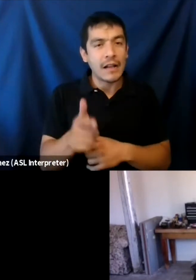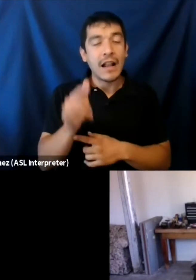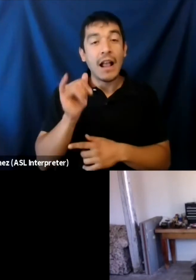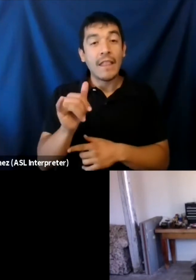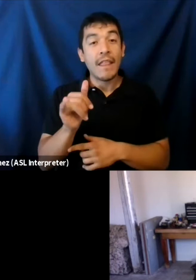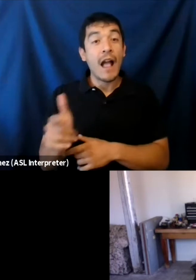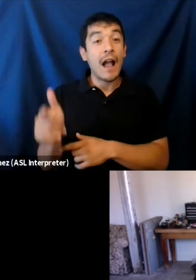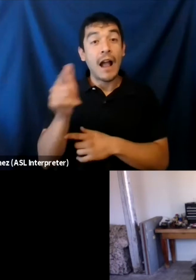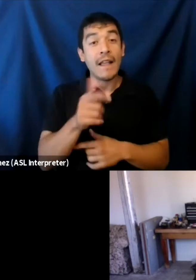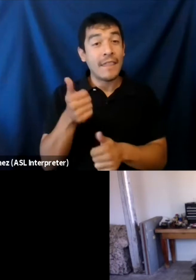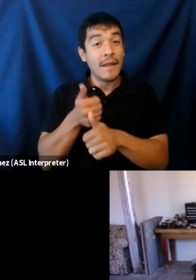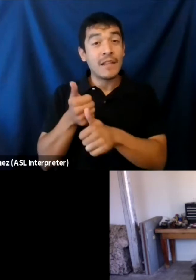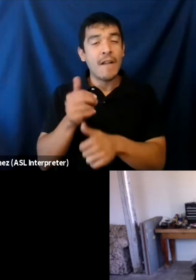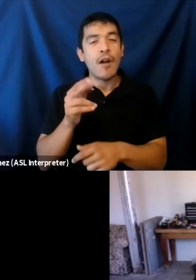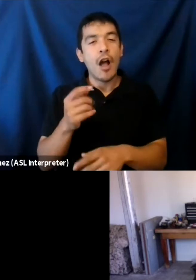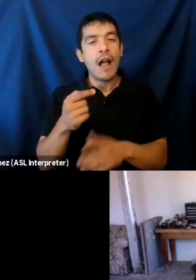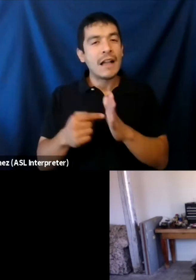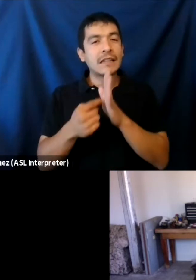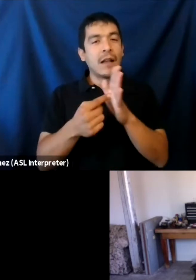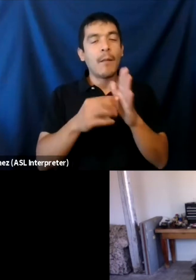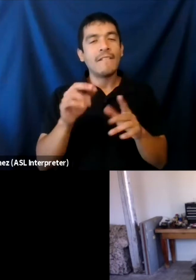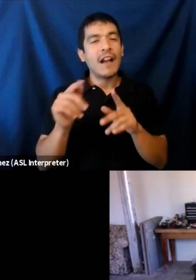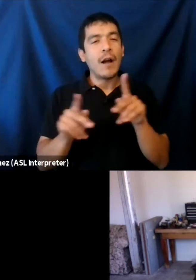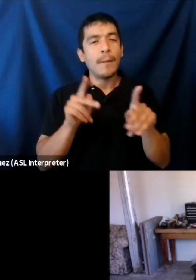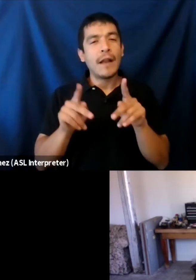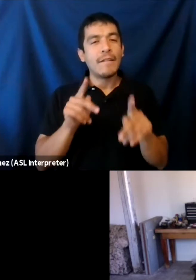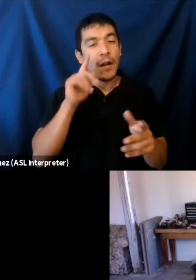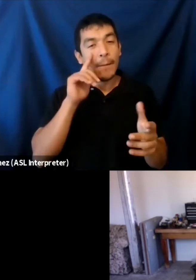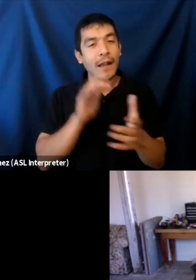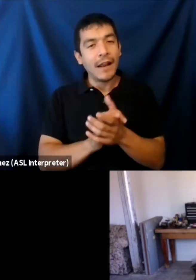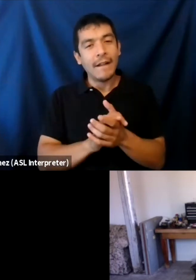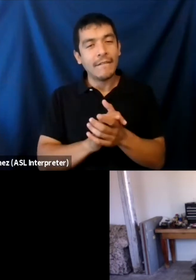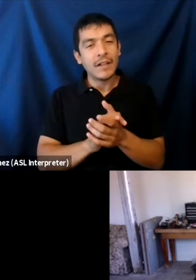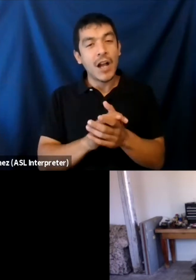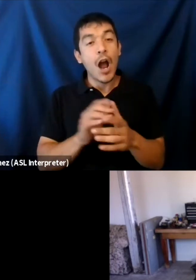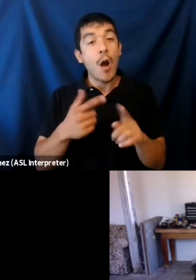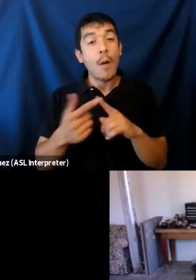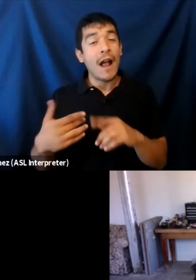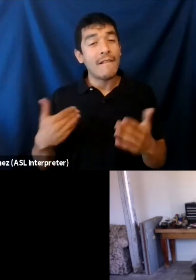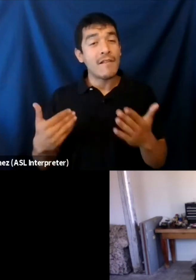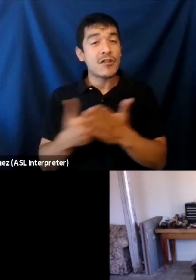are this example of how people believe when there's a new technology,